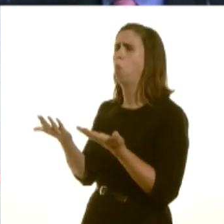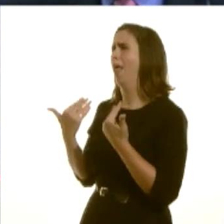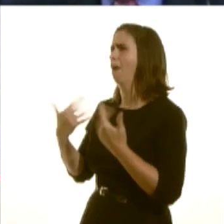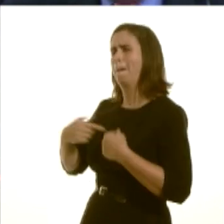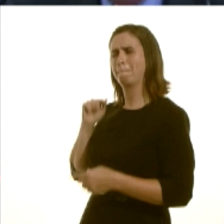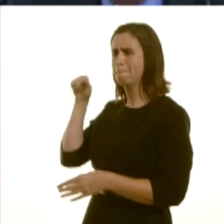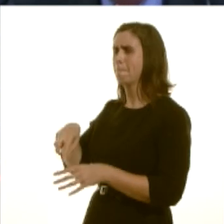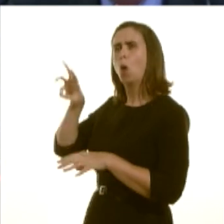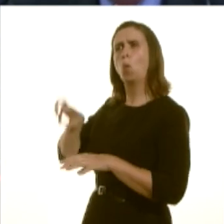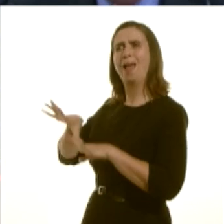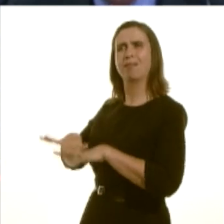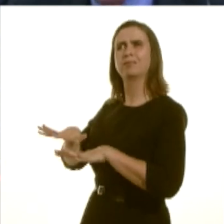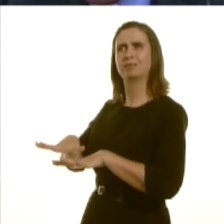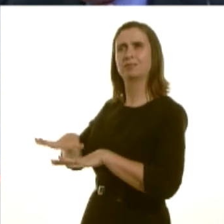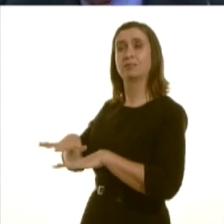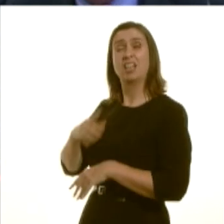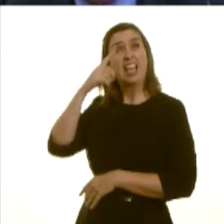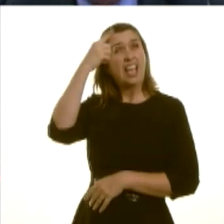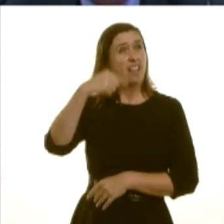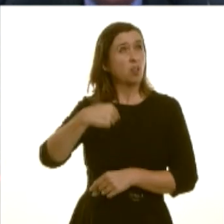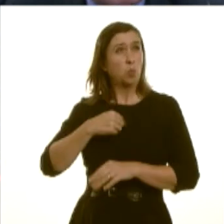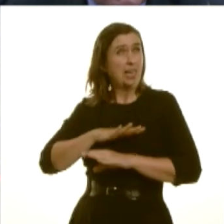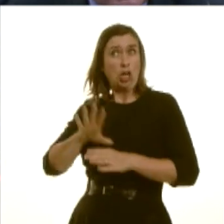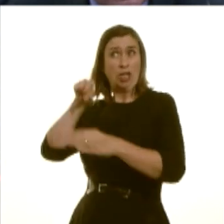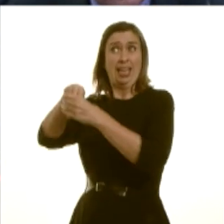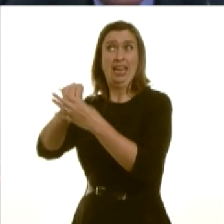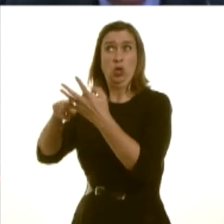Andrew R.T. Davies: Is it not a fact that, if we were not a part of the United Kingdom,